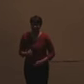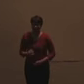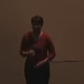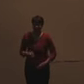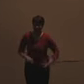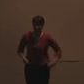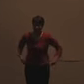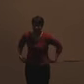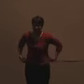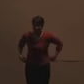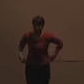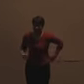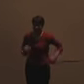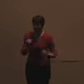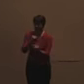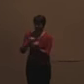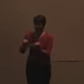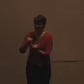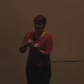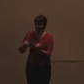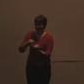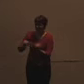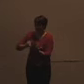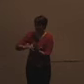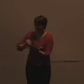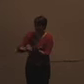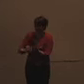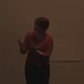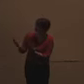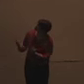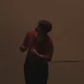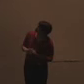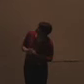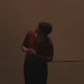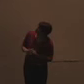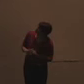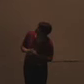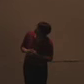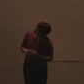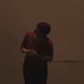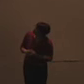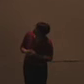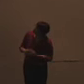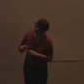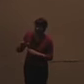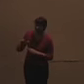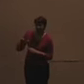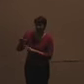And this is a library for art university.